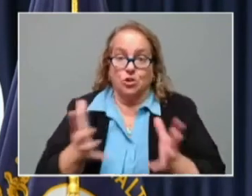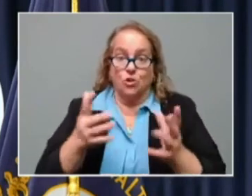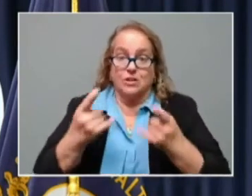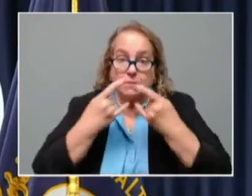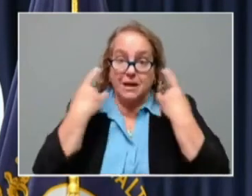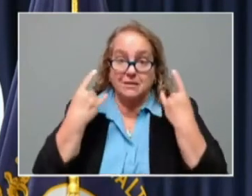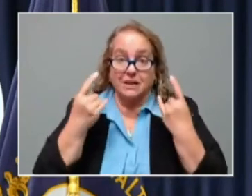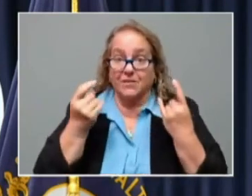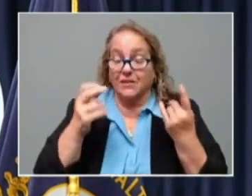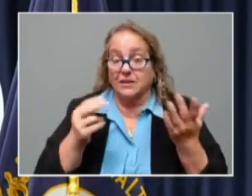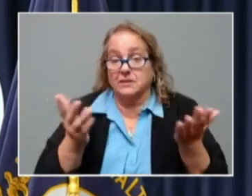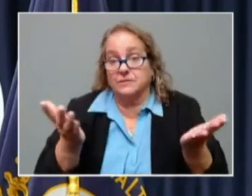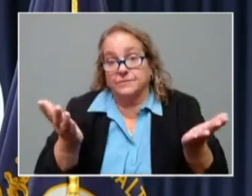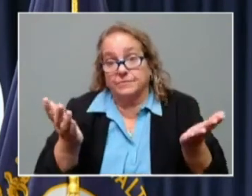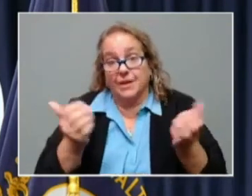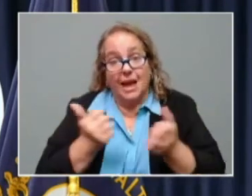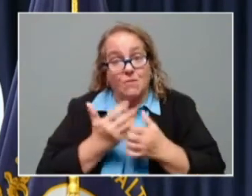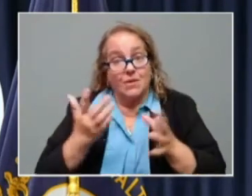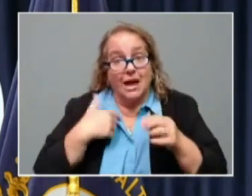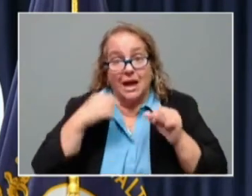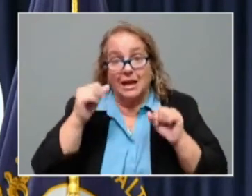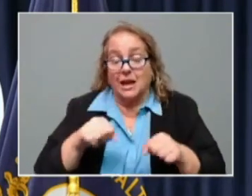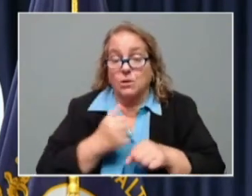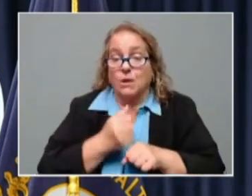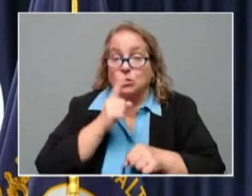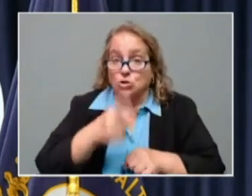make sure that there are treatments for people who get covid and that our